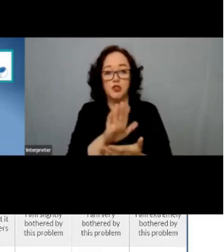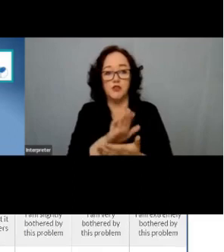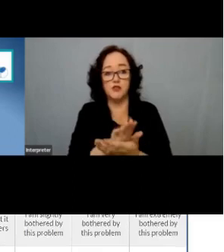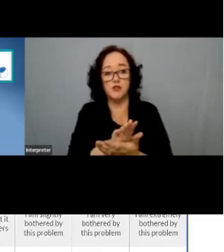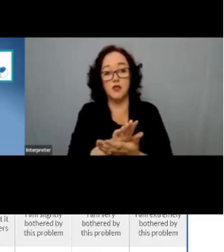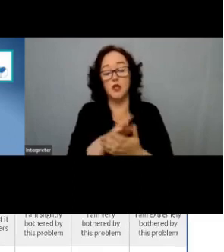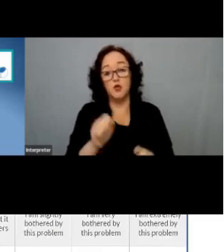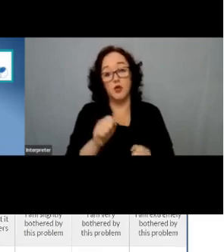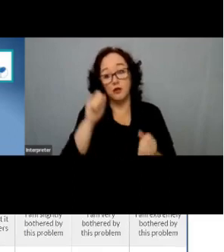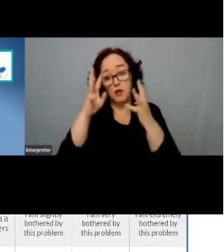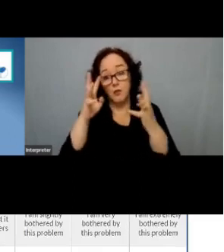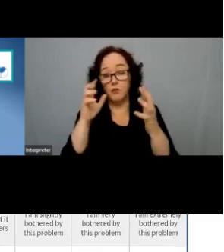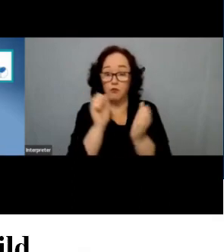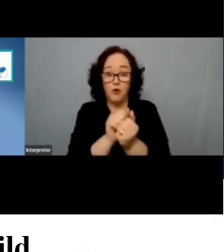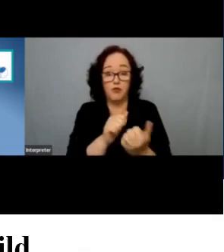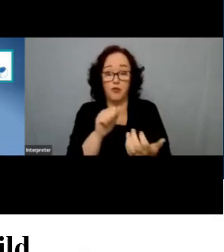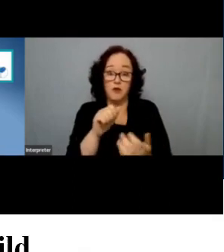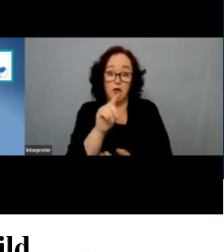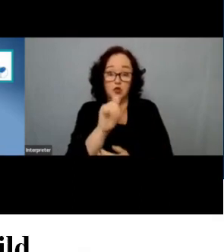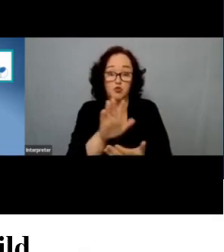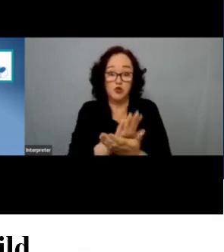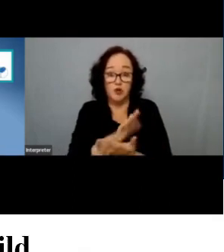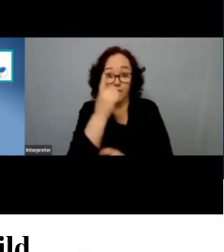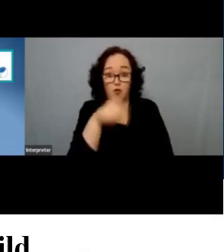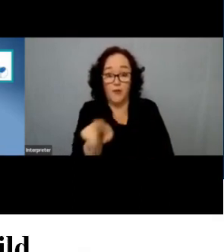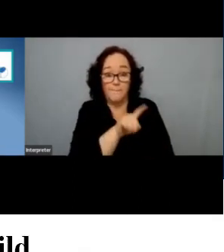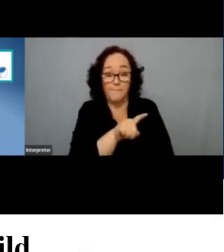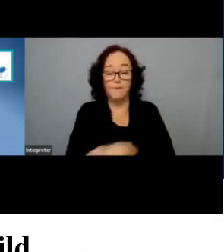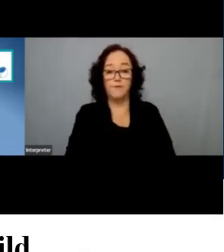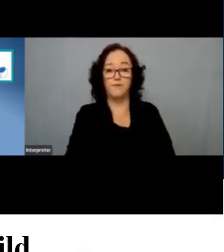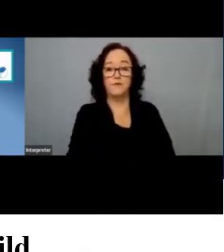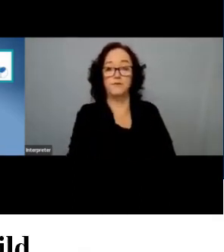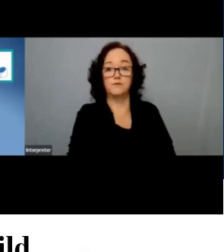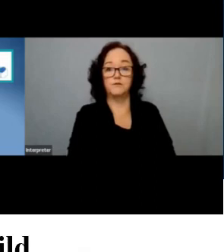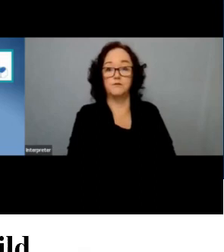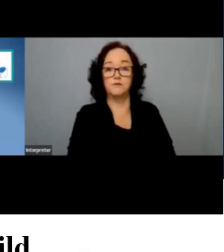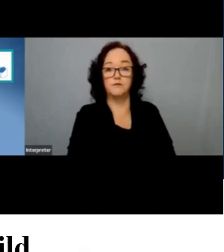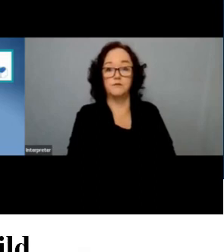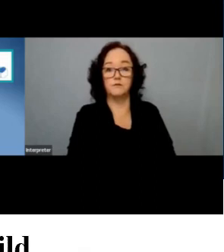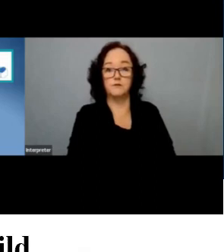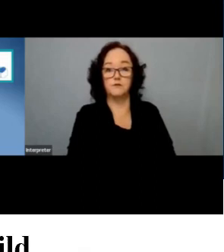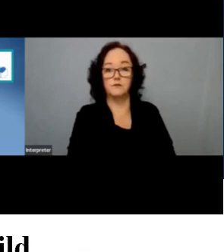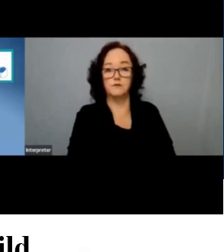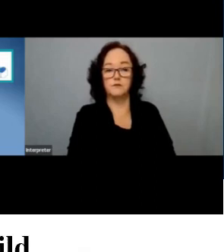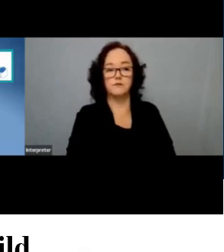sheet for them. Next slide. So we have a click through to the green check. So we have just